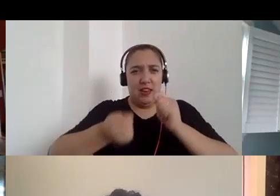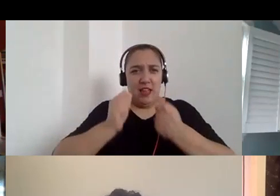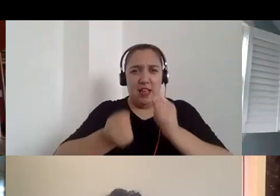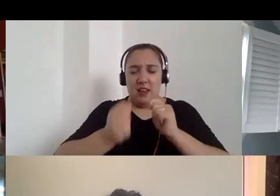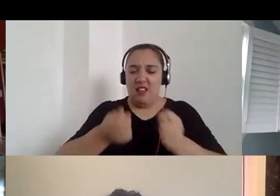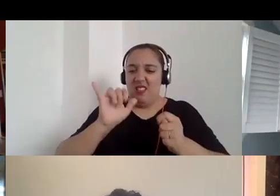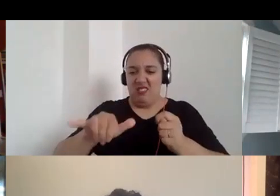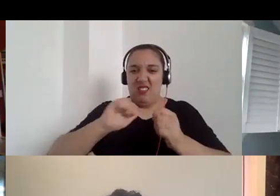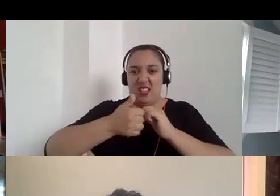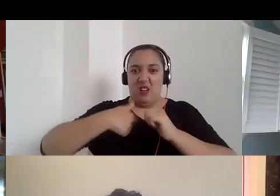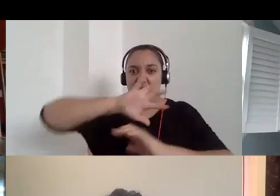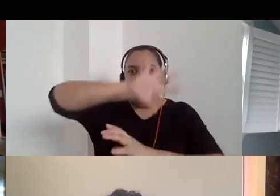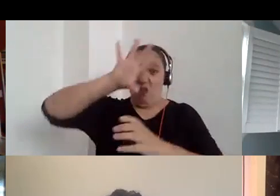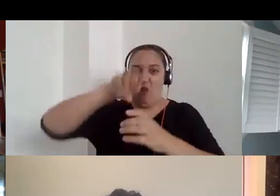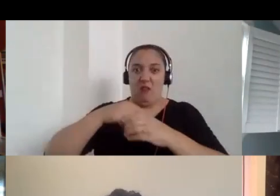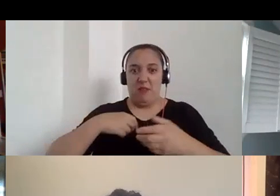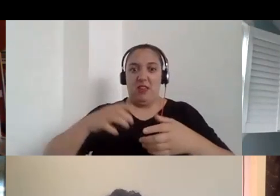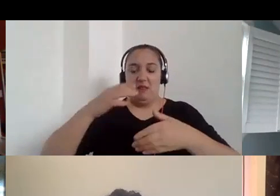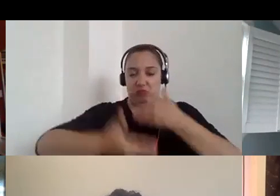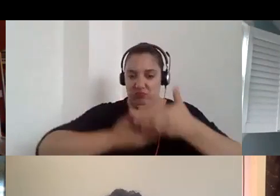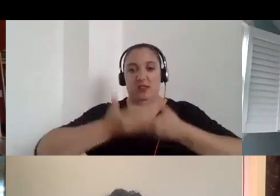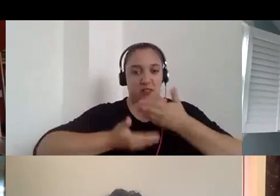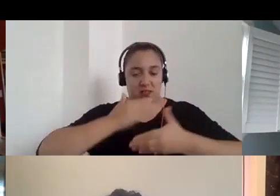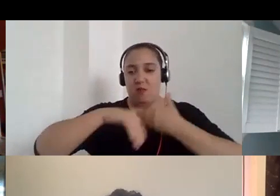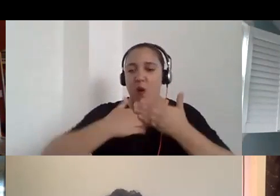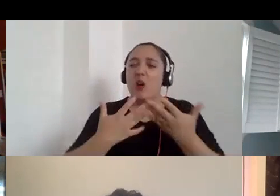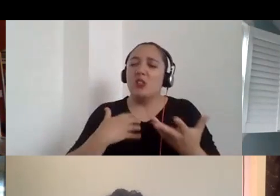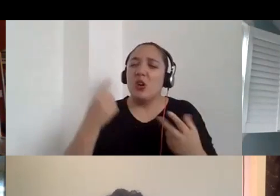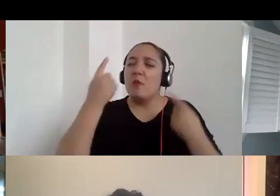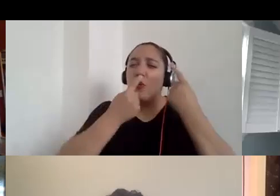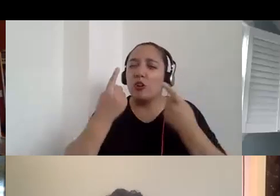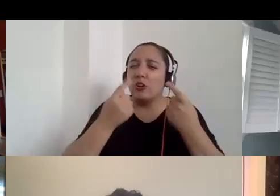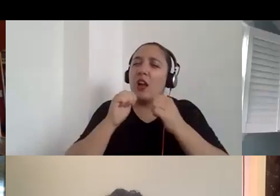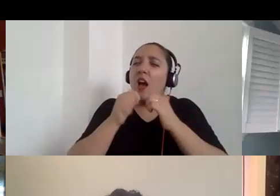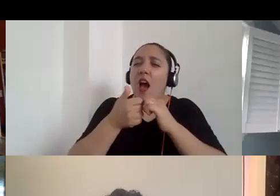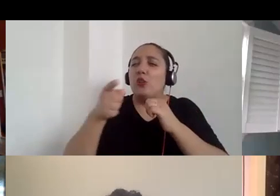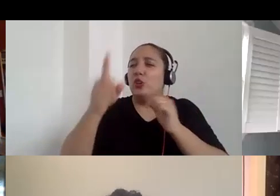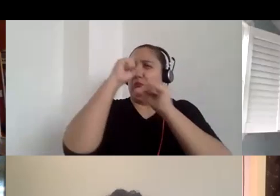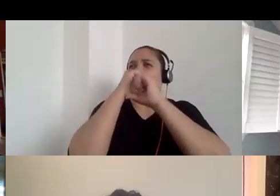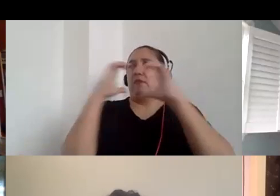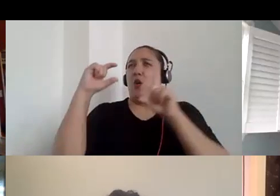So I just want to know how that word resonates with guys in terms of you people -- sorry, in terms of how you're